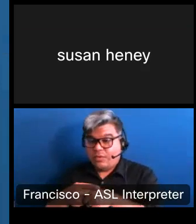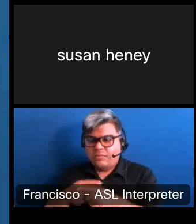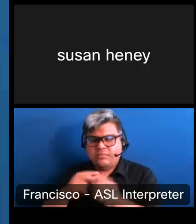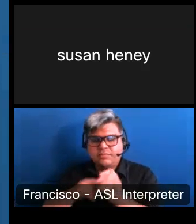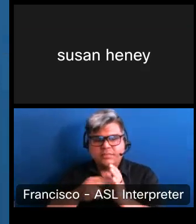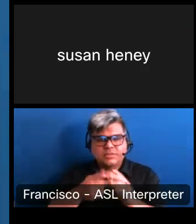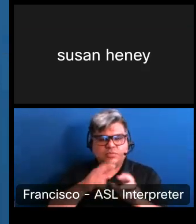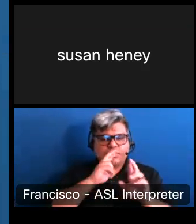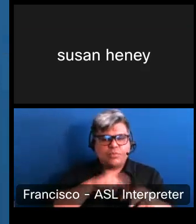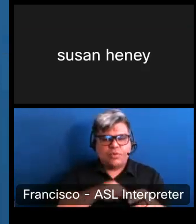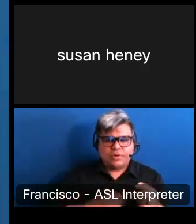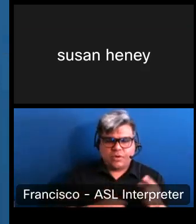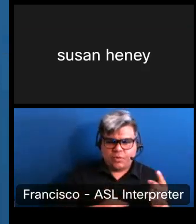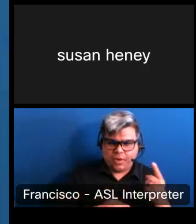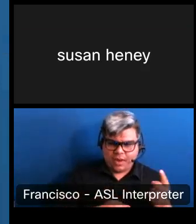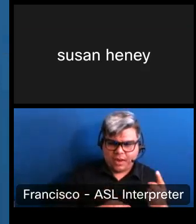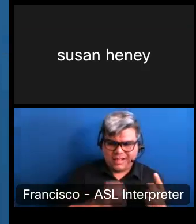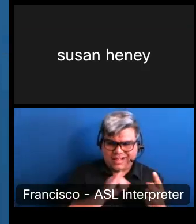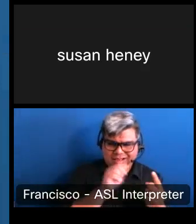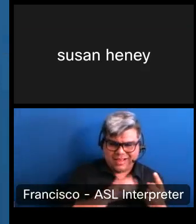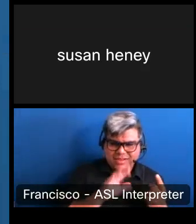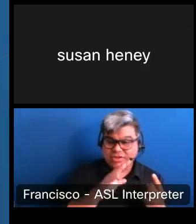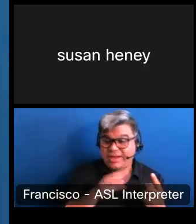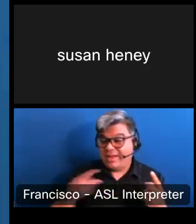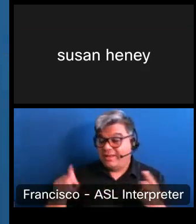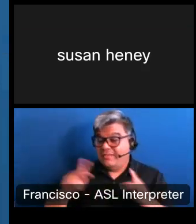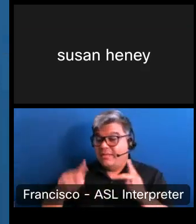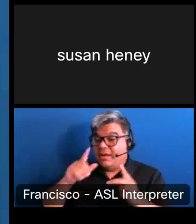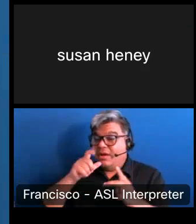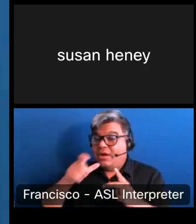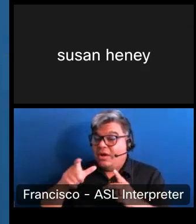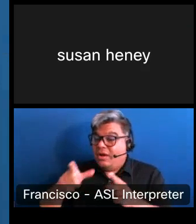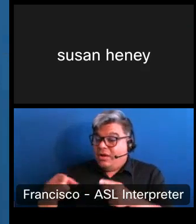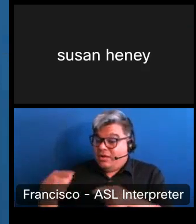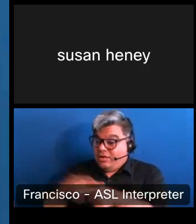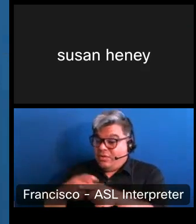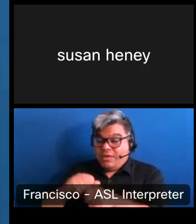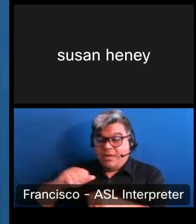as Asian and people who reported that race in combination with one or more of the other major